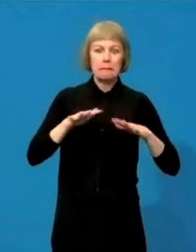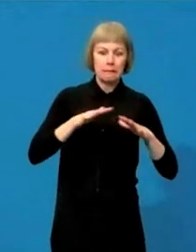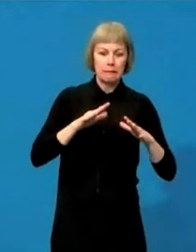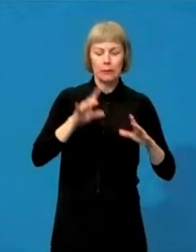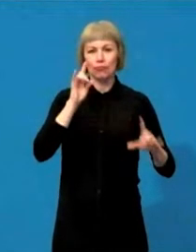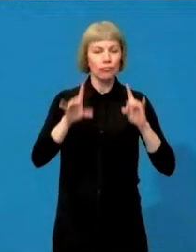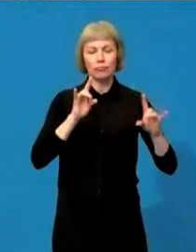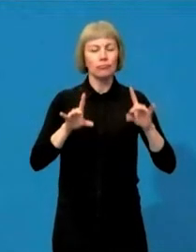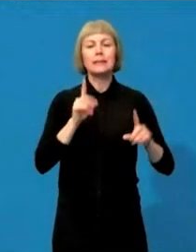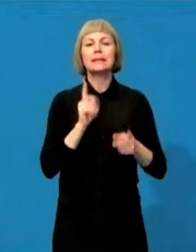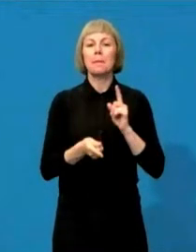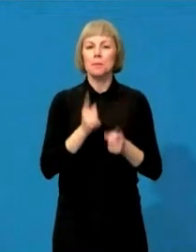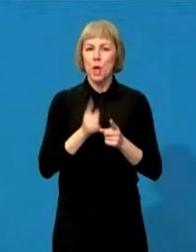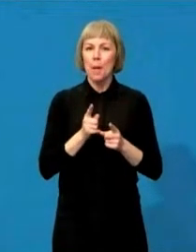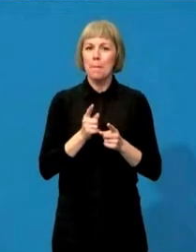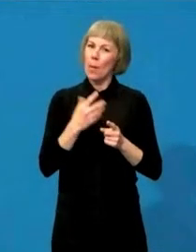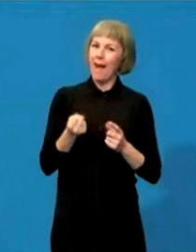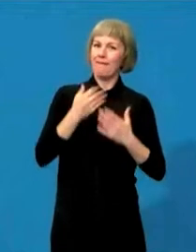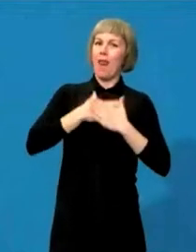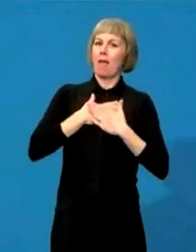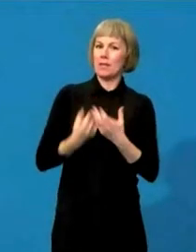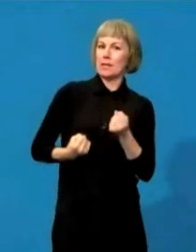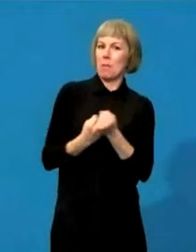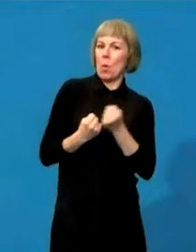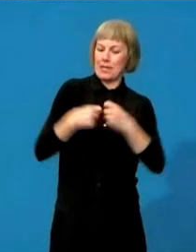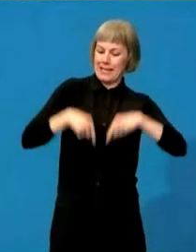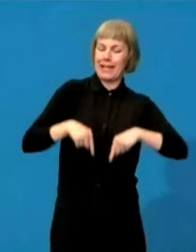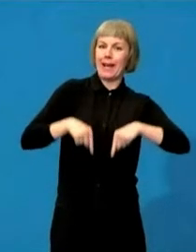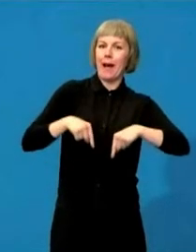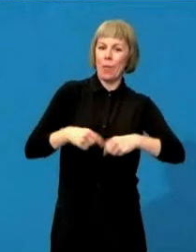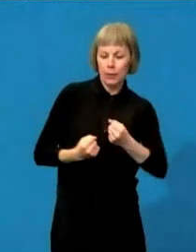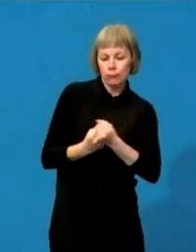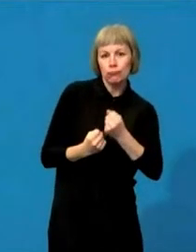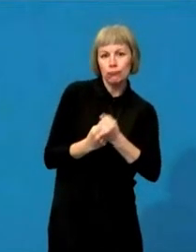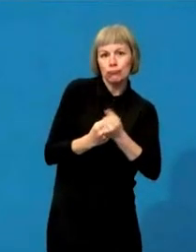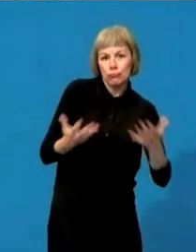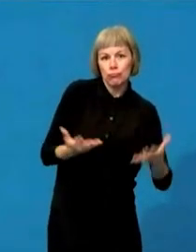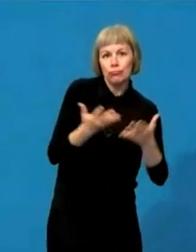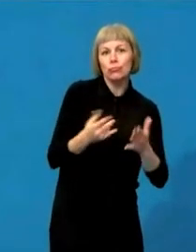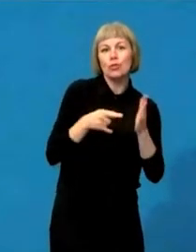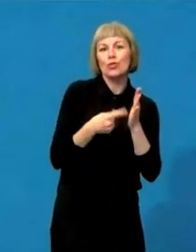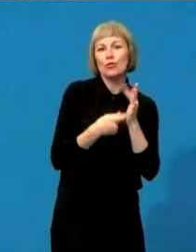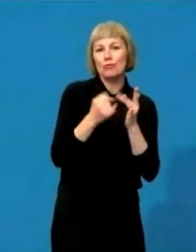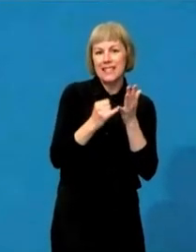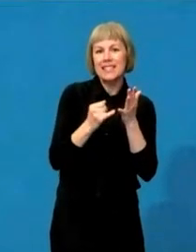base to be able to exist where, you know, his - the siblings and other people are